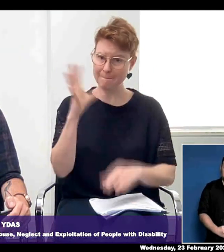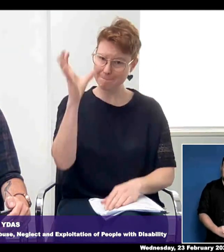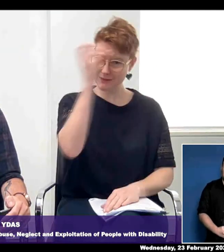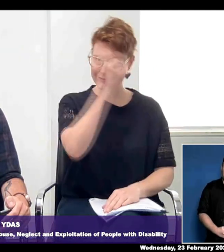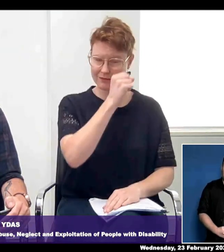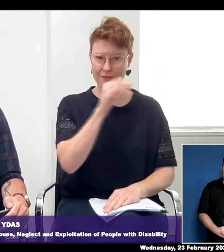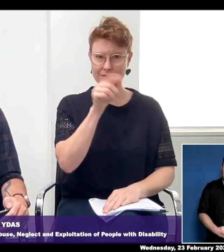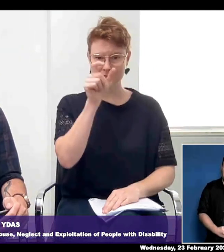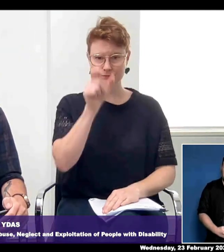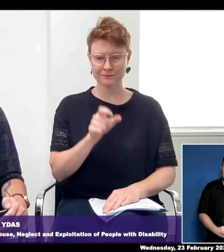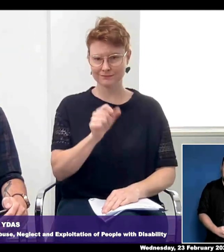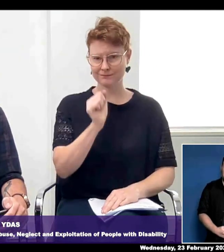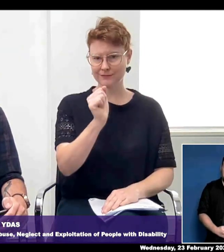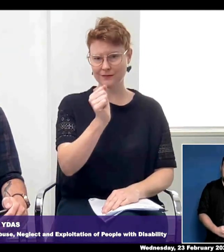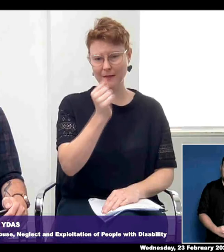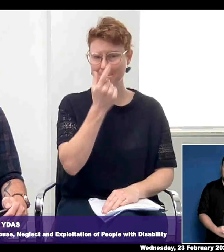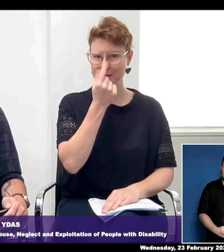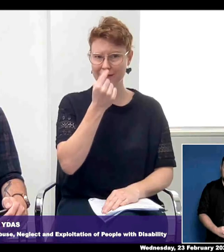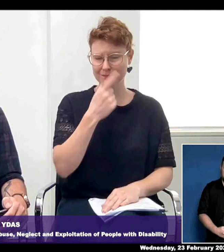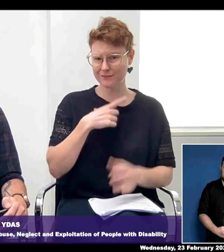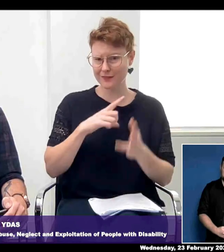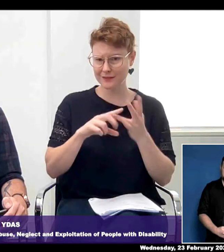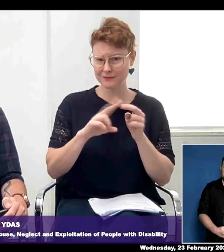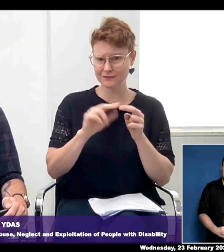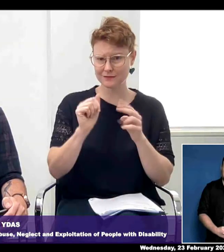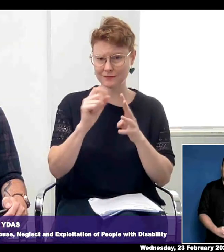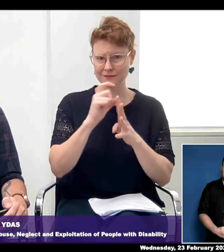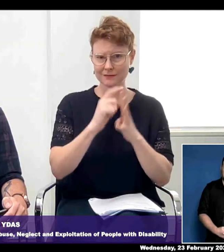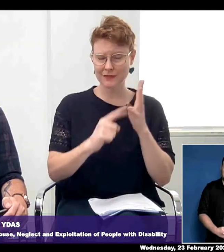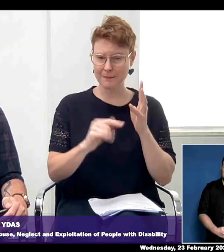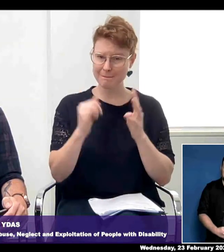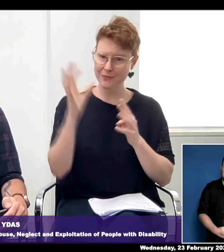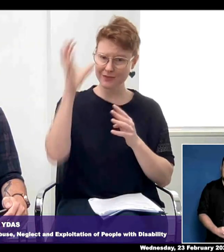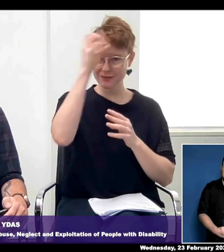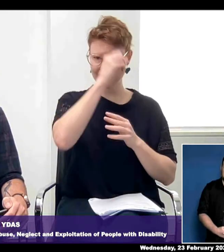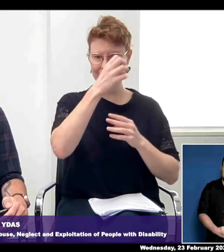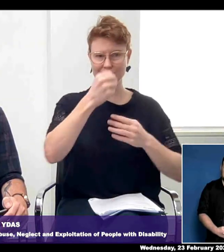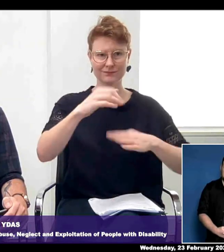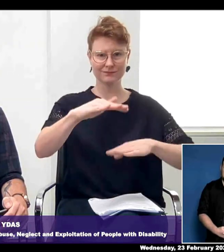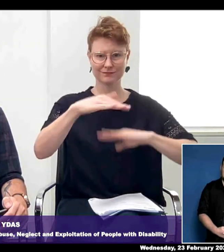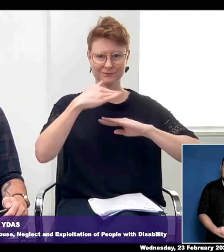Low expectations can include assumptions of the young person and their ability due to